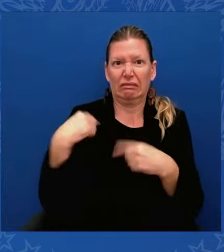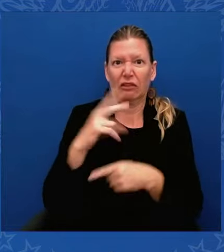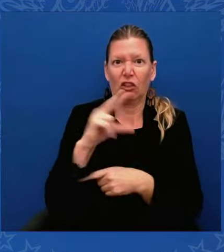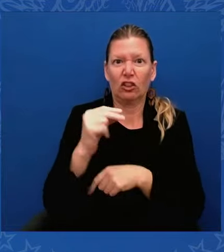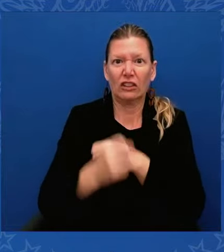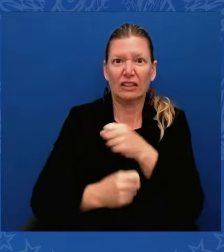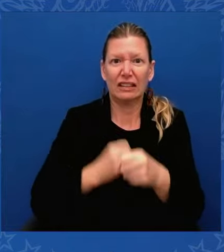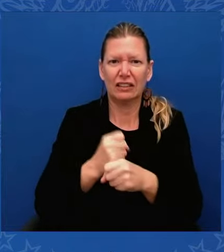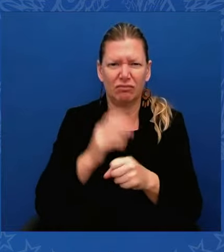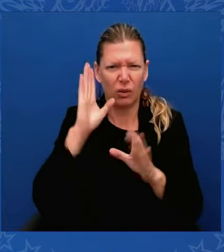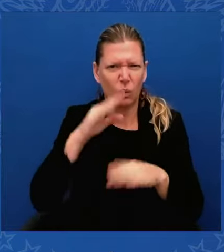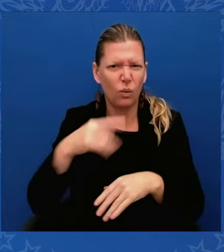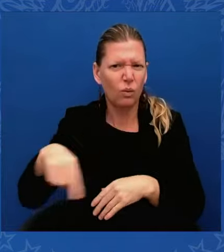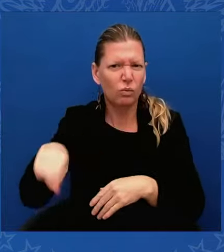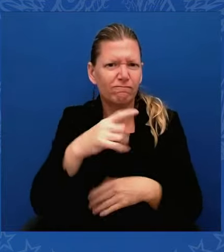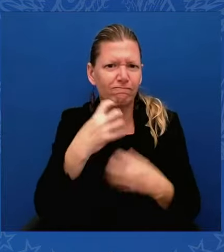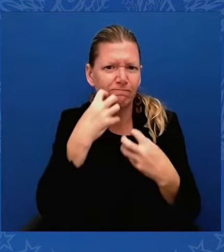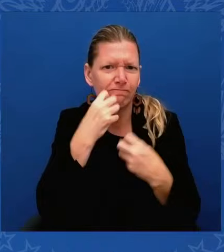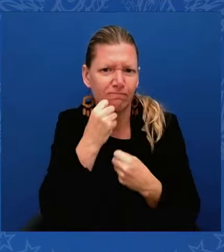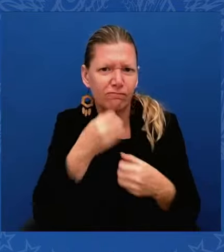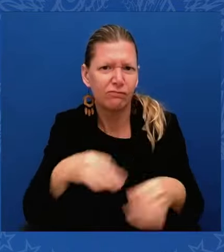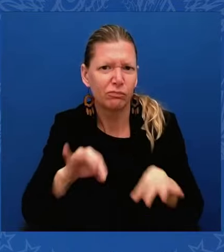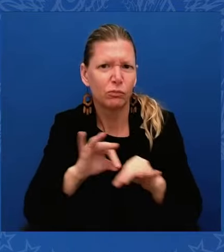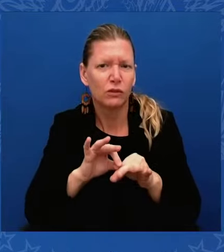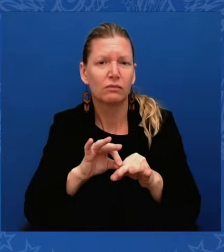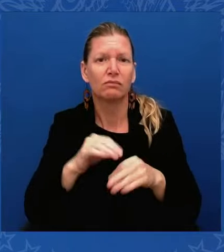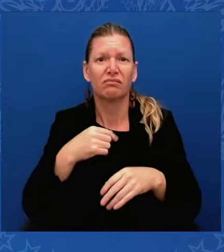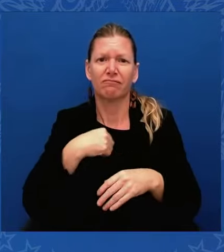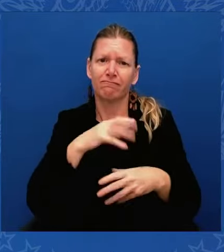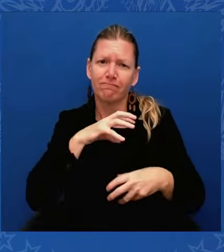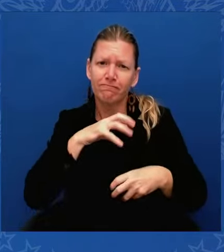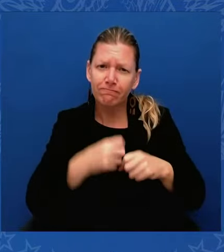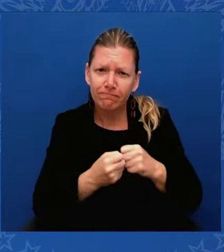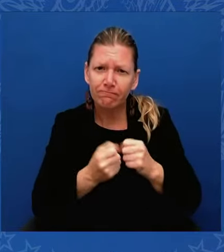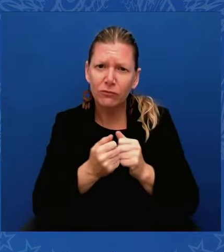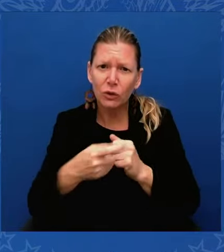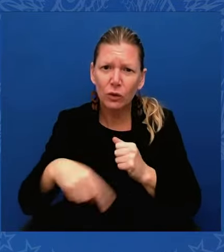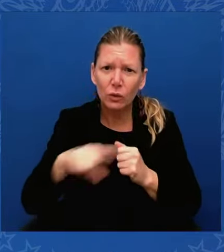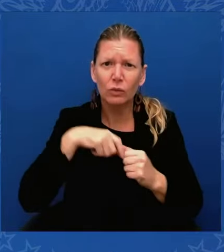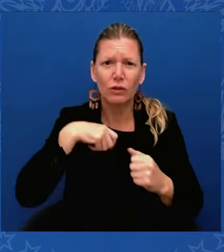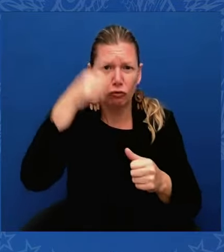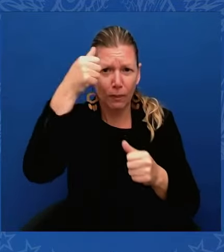this guy said when the last shooting occurred, he said -- when you ask him why, he said, just get over it.